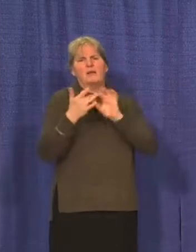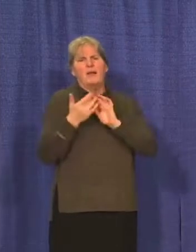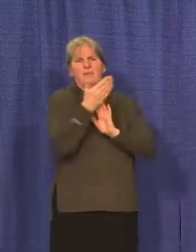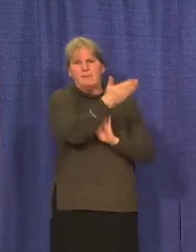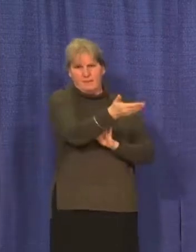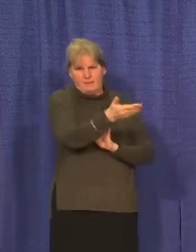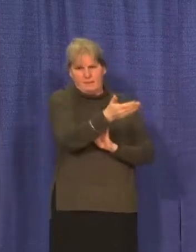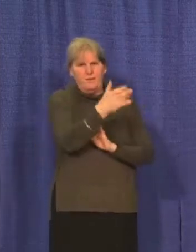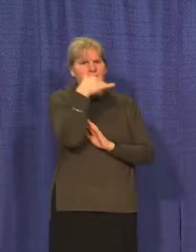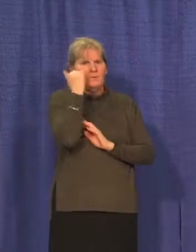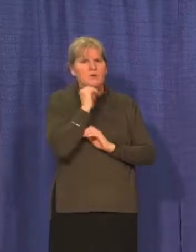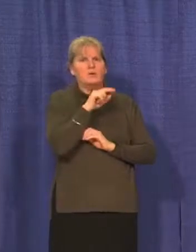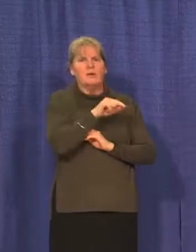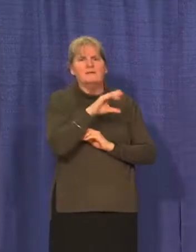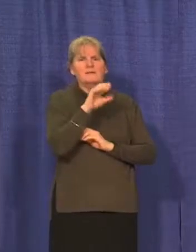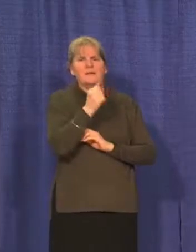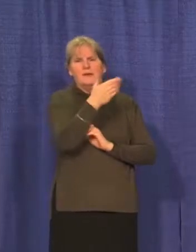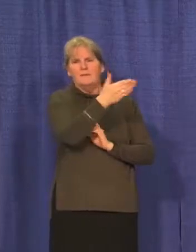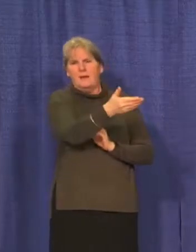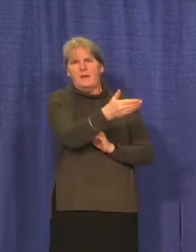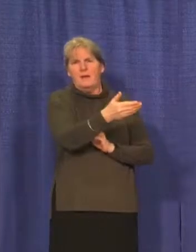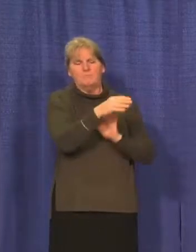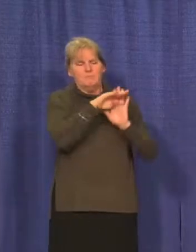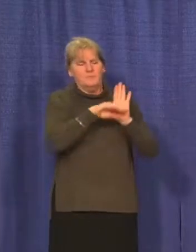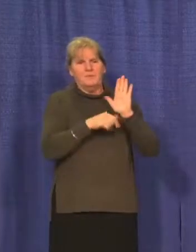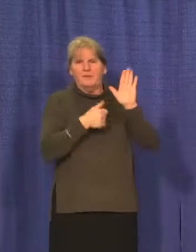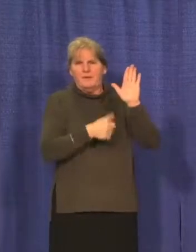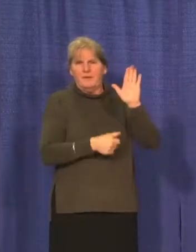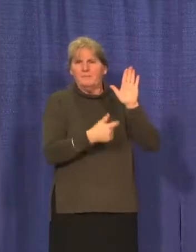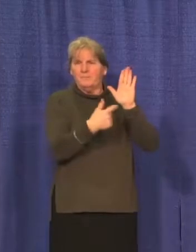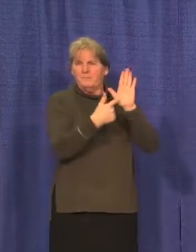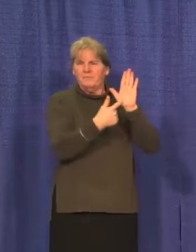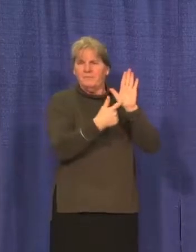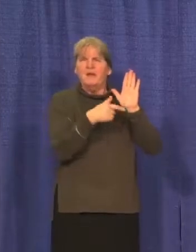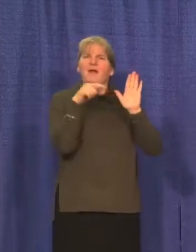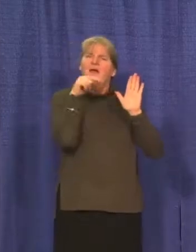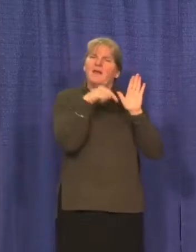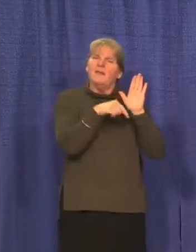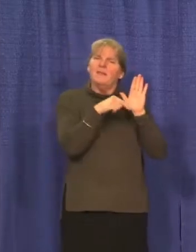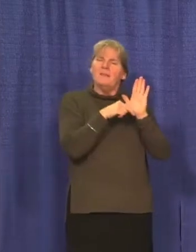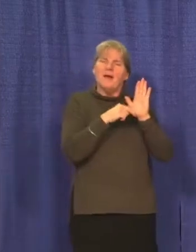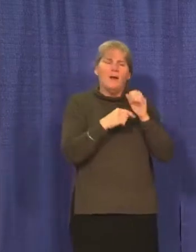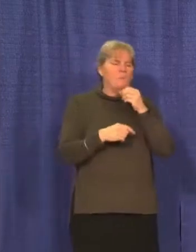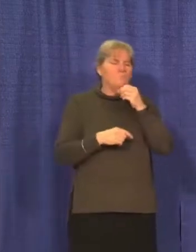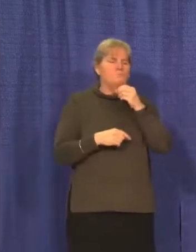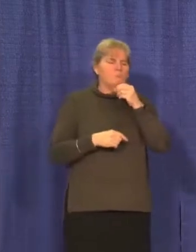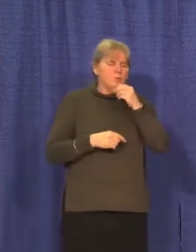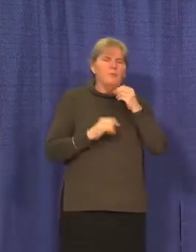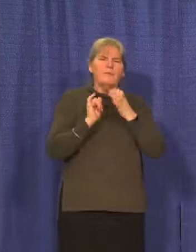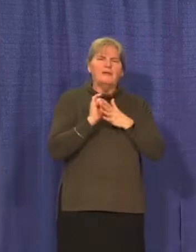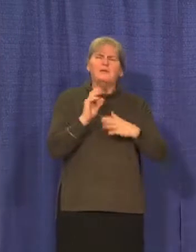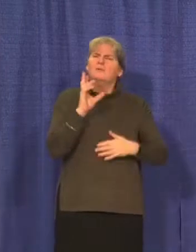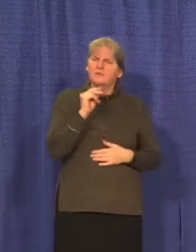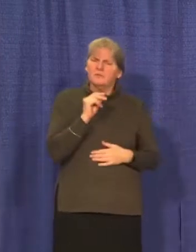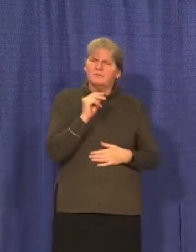online at Yukon.ca. This test though is not just spitting into a tube.